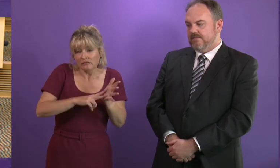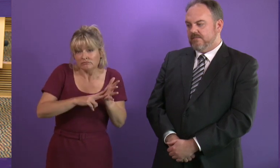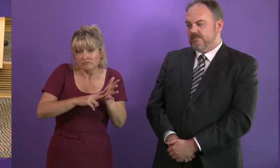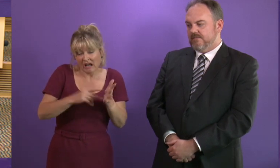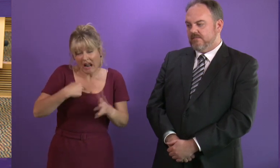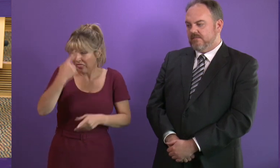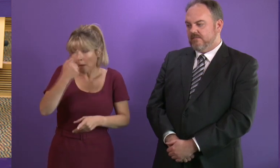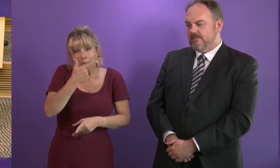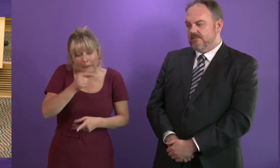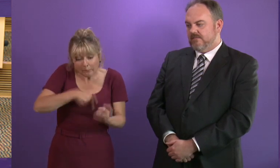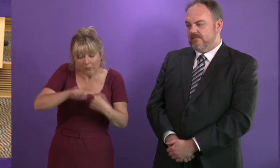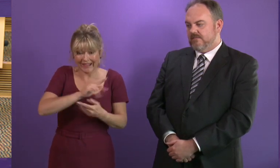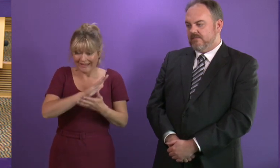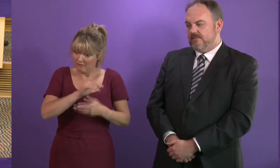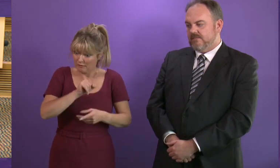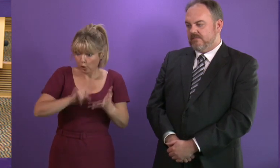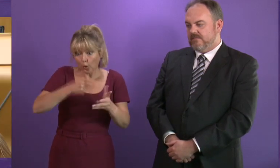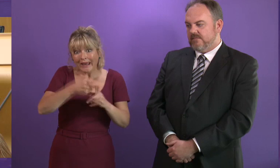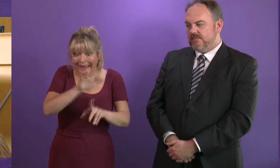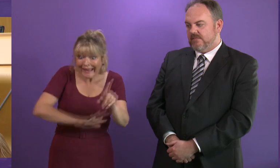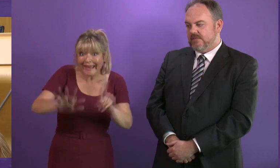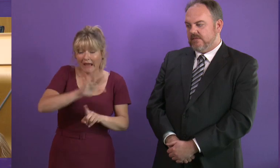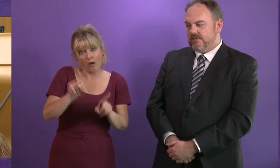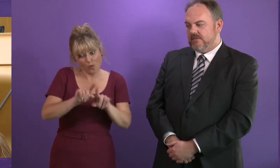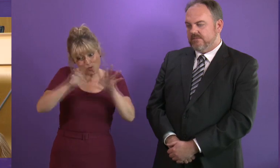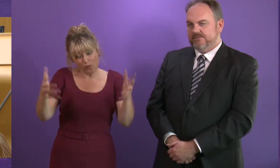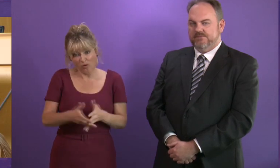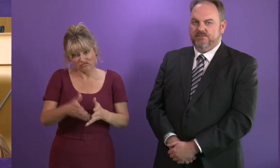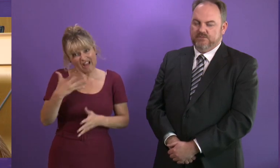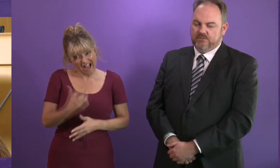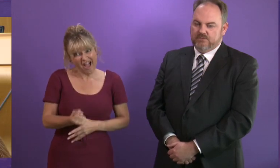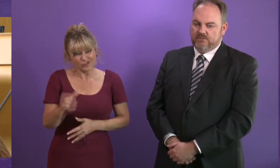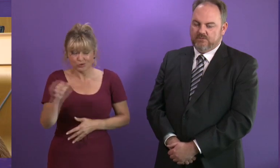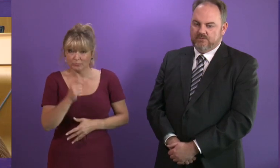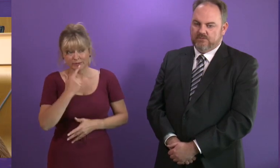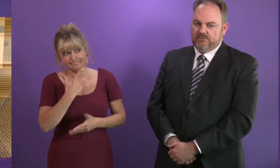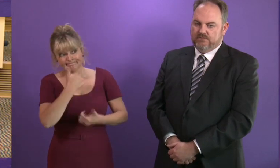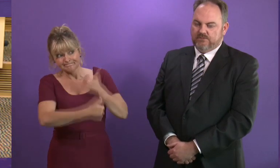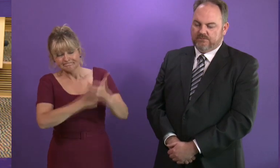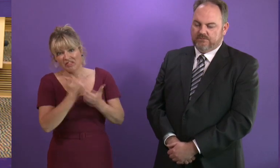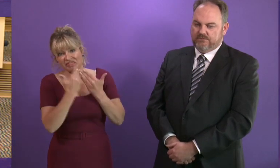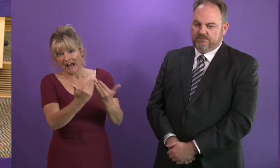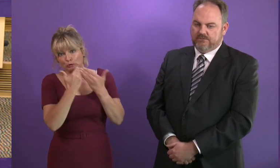Kingdom and further afield owe him a great deal of gratitude for that. We send him our best wishes.